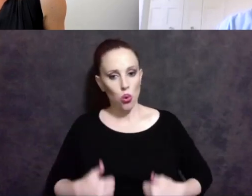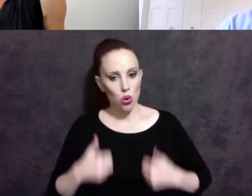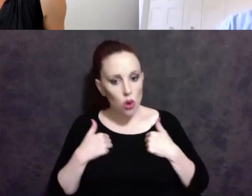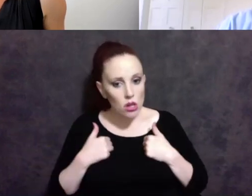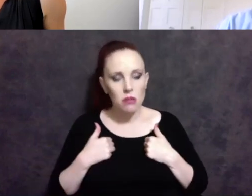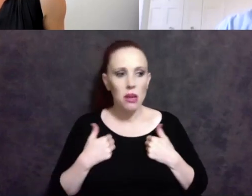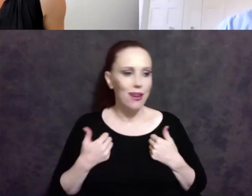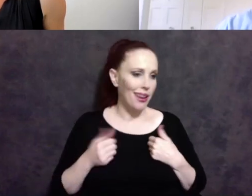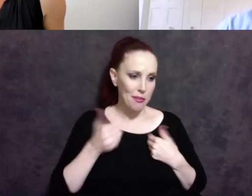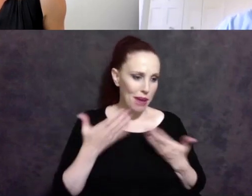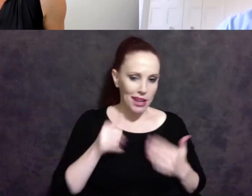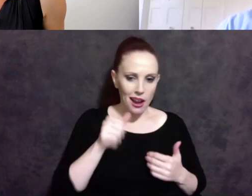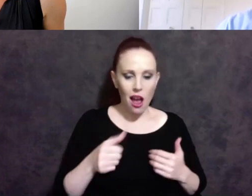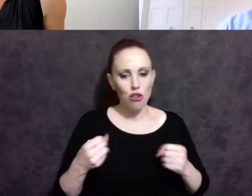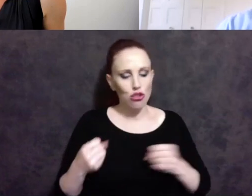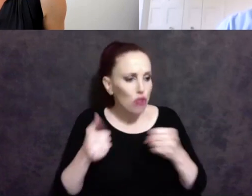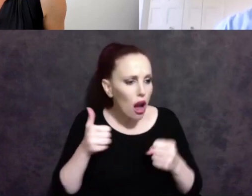or the people with the most education but it was the people that could find meaning